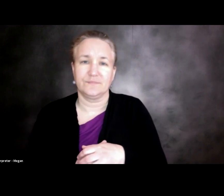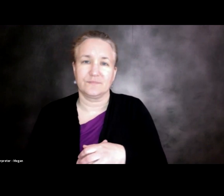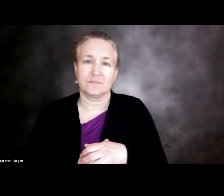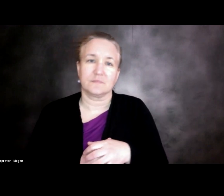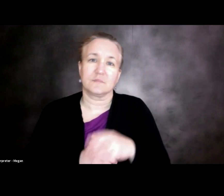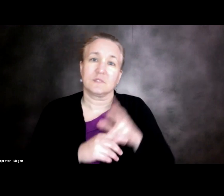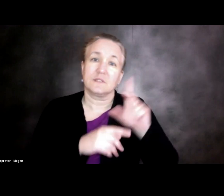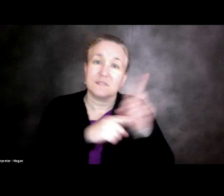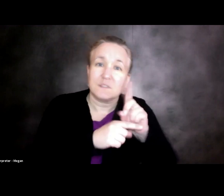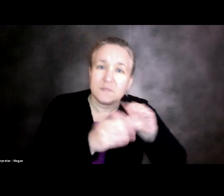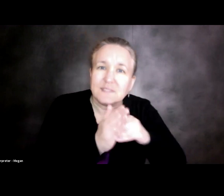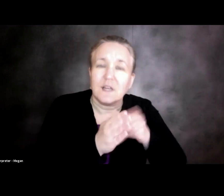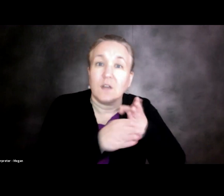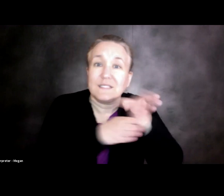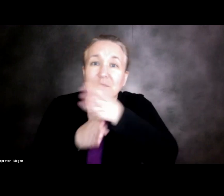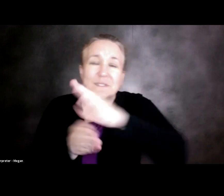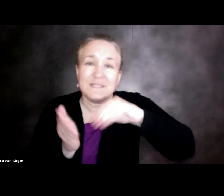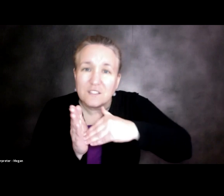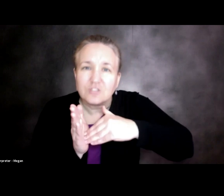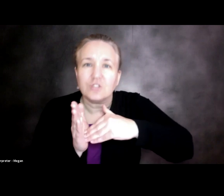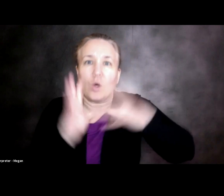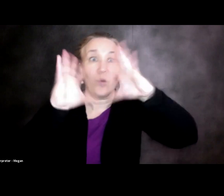and the world's ideas of the center and the center